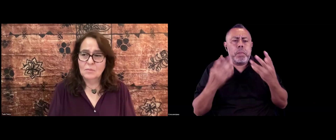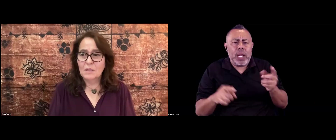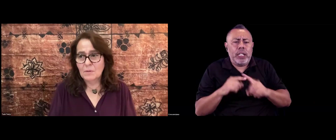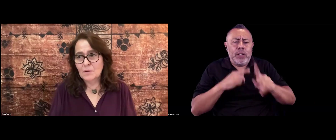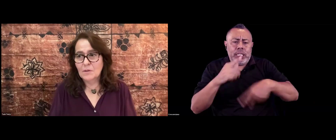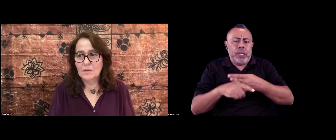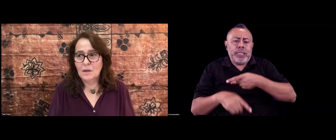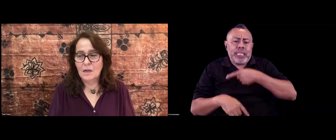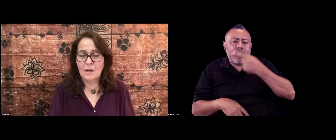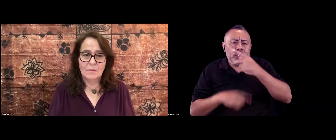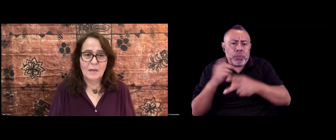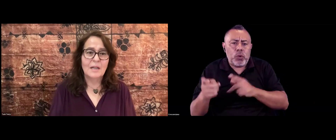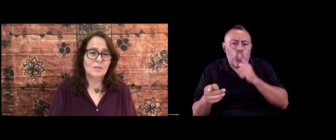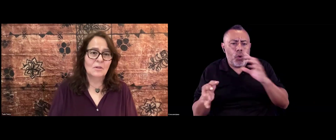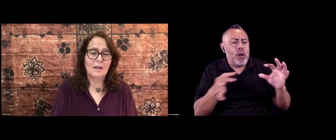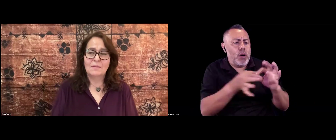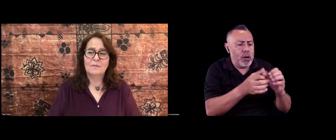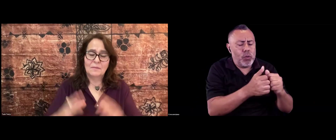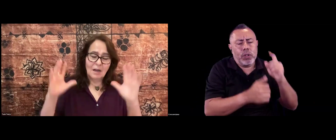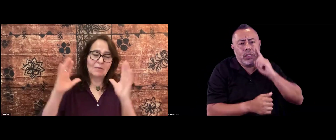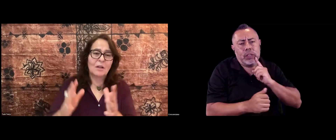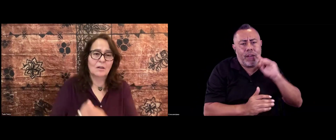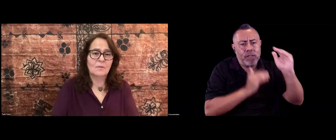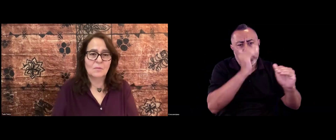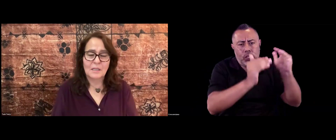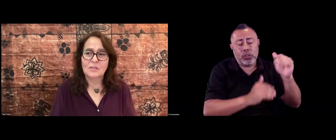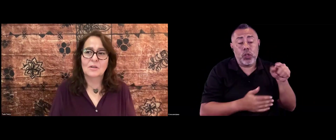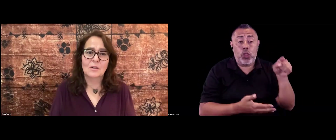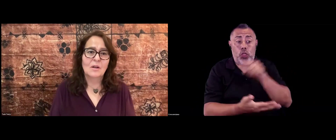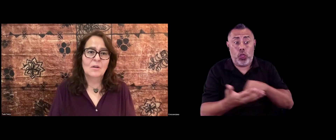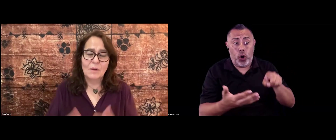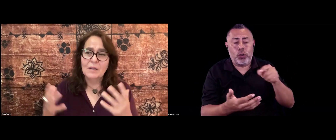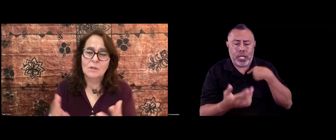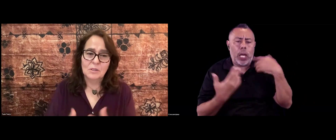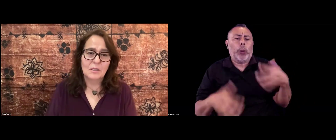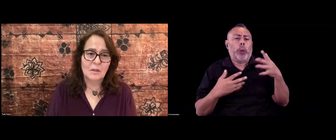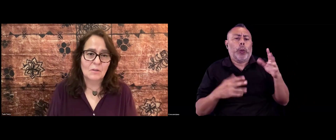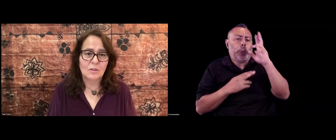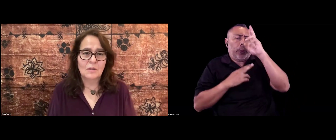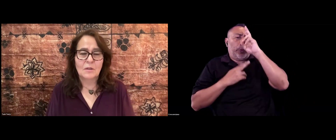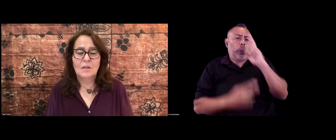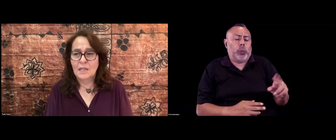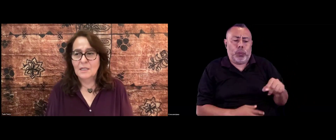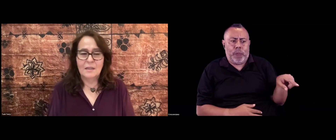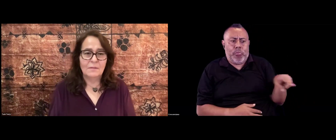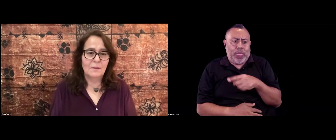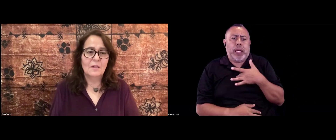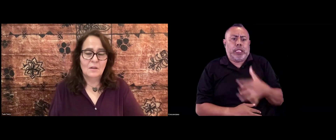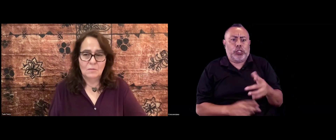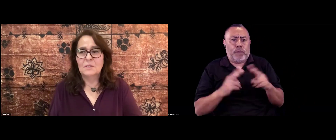I also have, I regard for because they're way aersed into culture and live.